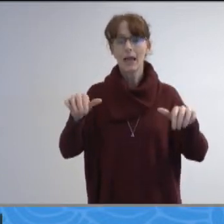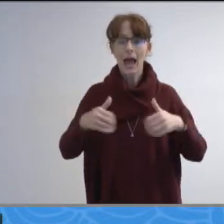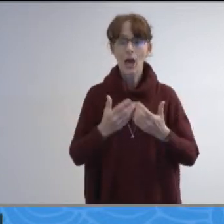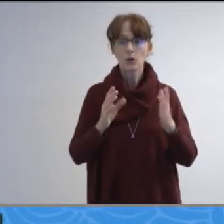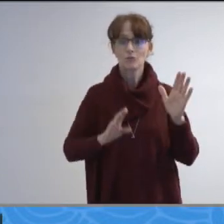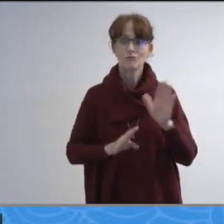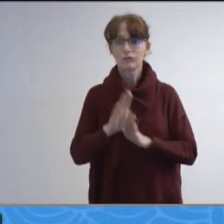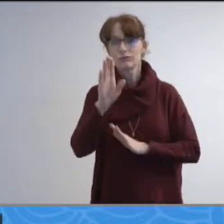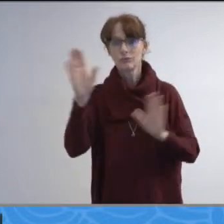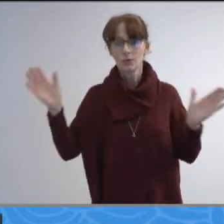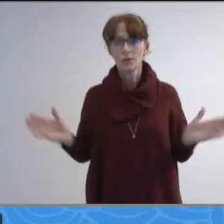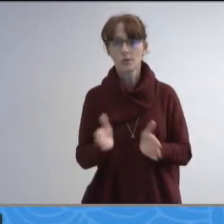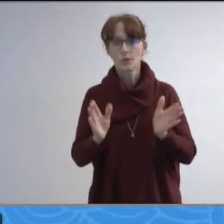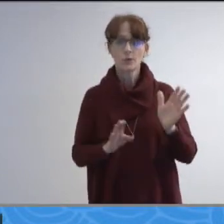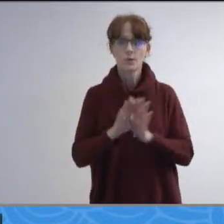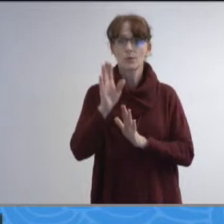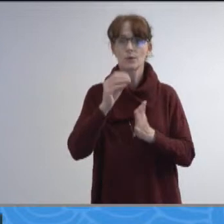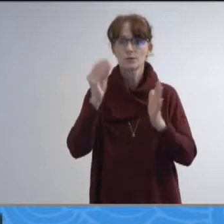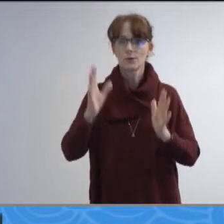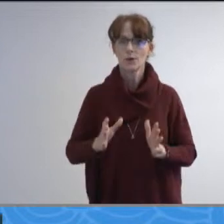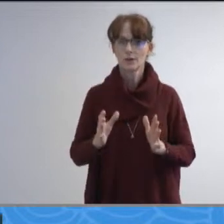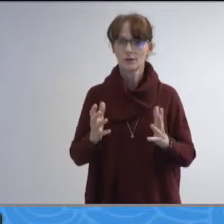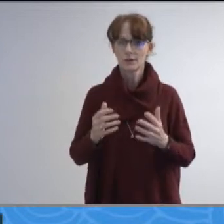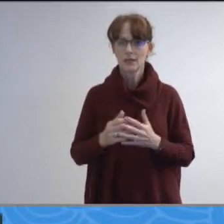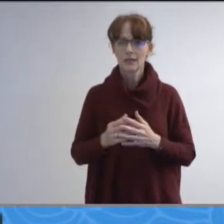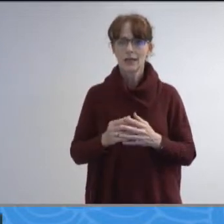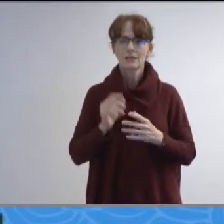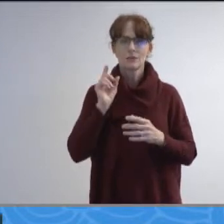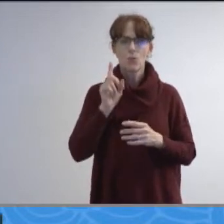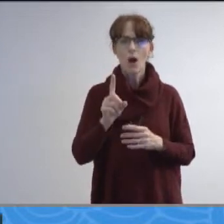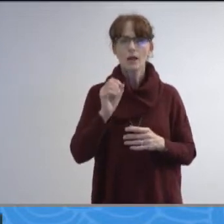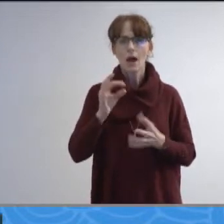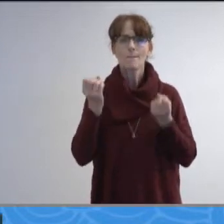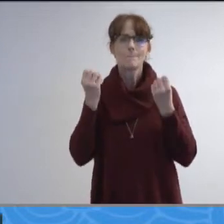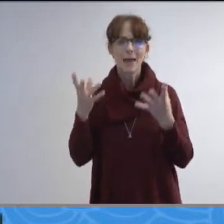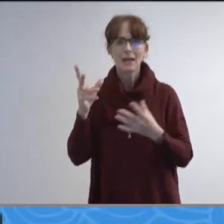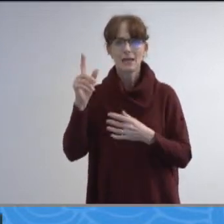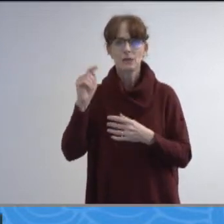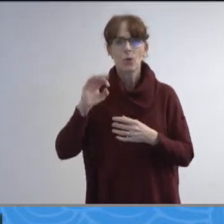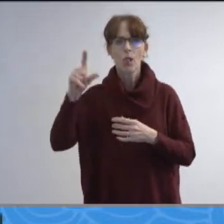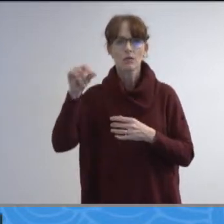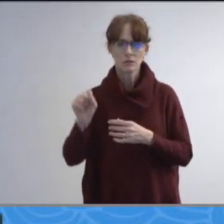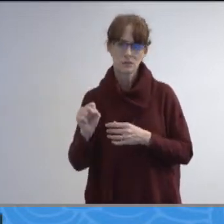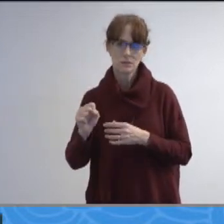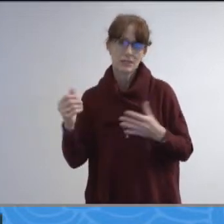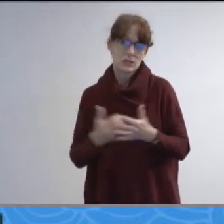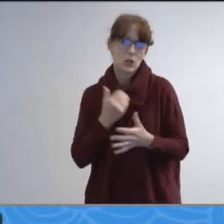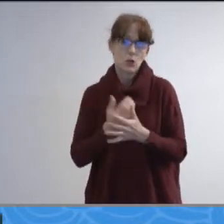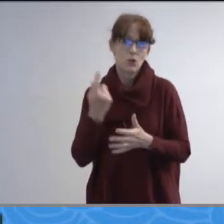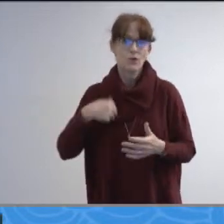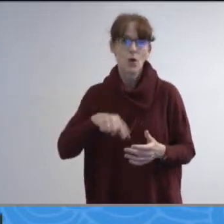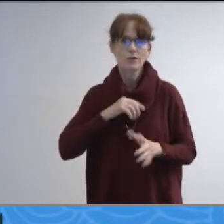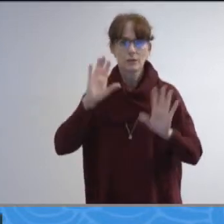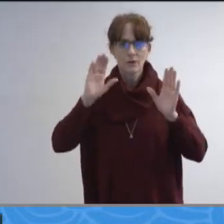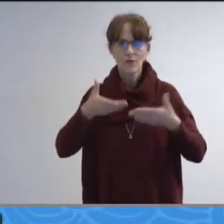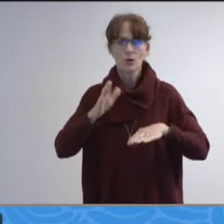who are already successful. So it's just one tool in a series of tools that teachers have. It's just a new one for us, which is why we're focusing on it.